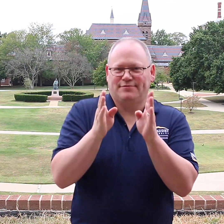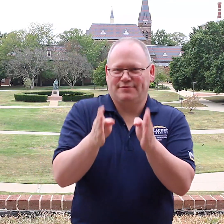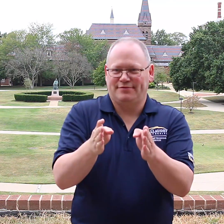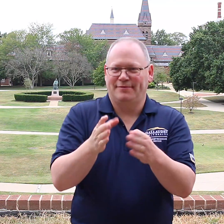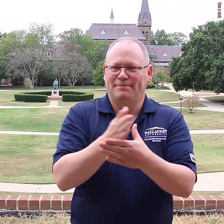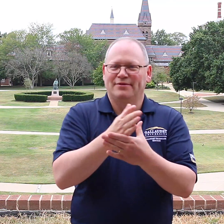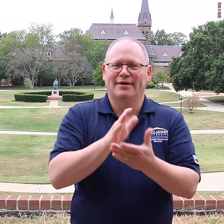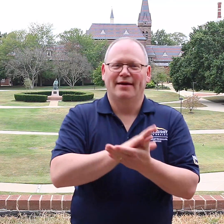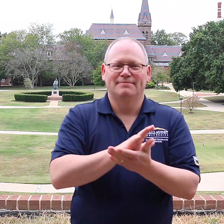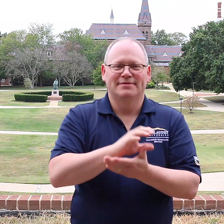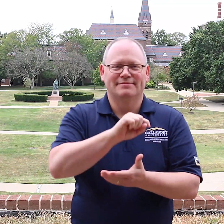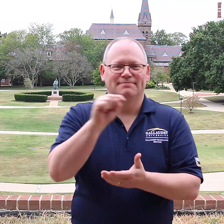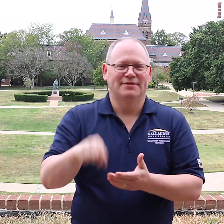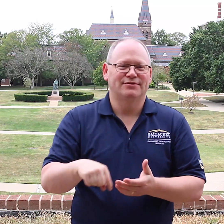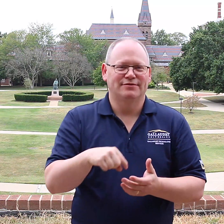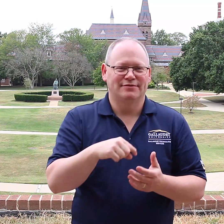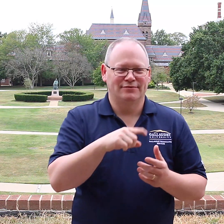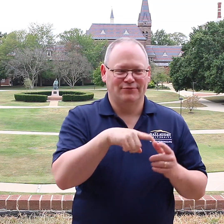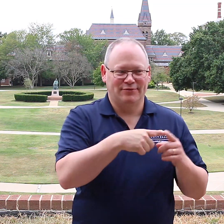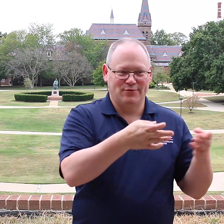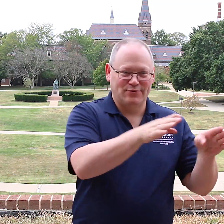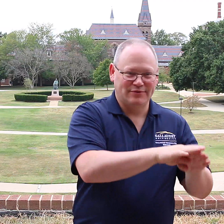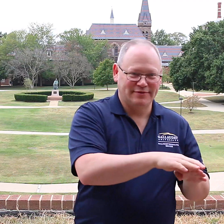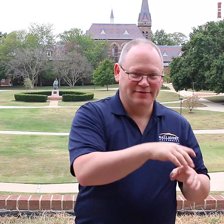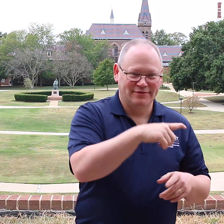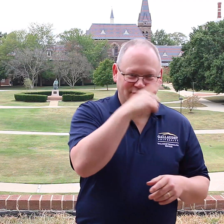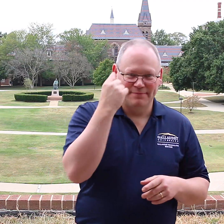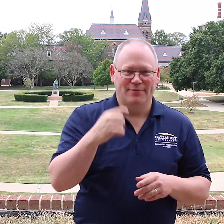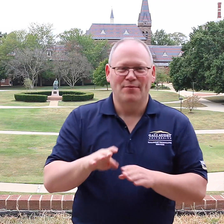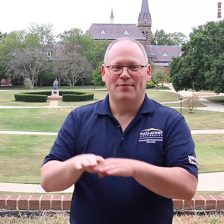wanted to implement with between semesters during our summer time.